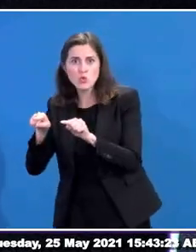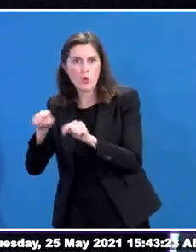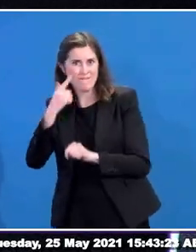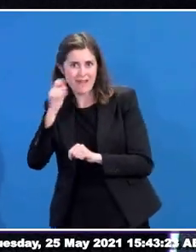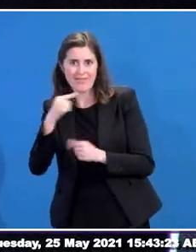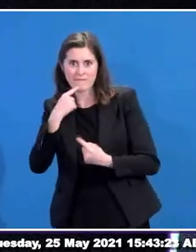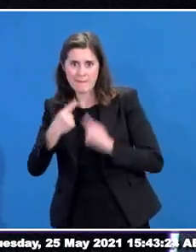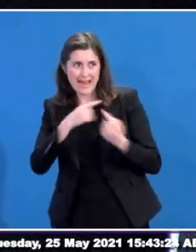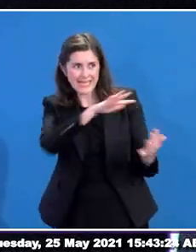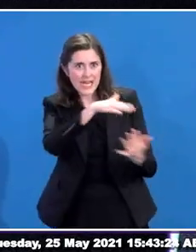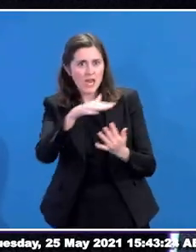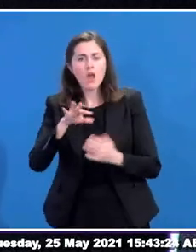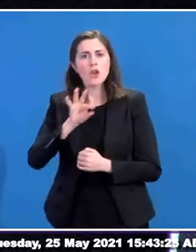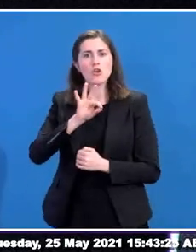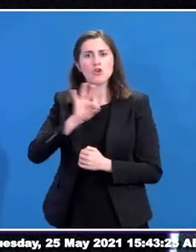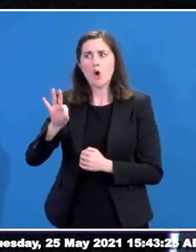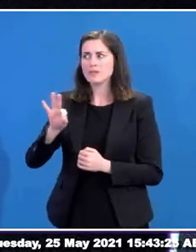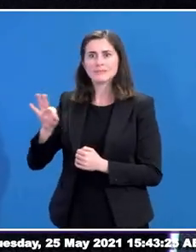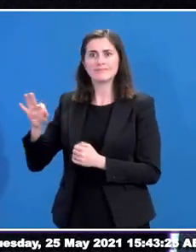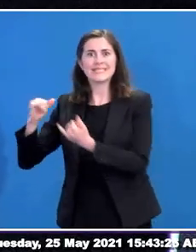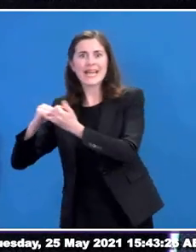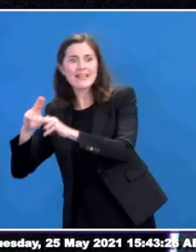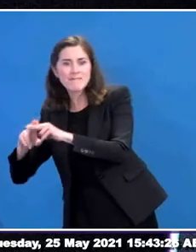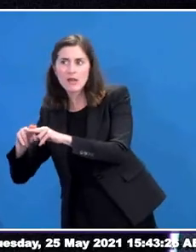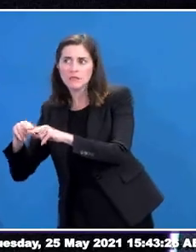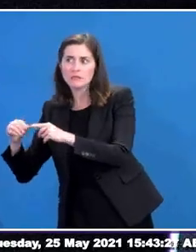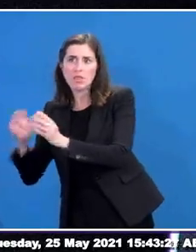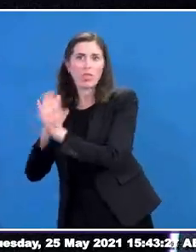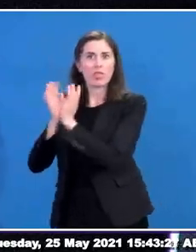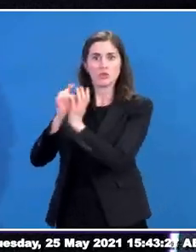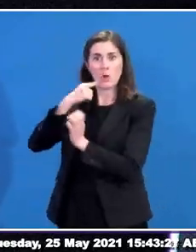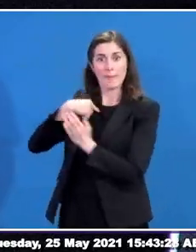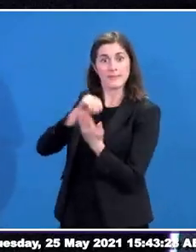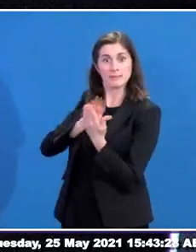And not findings that anyone else asked you to make; is that right? That's correct.